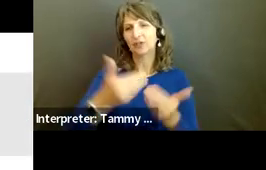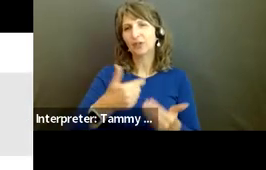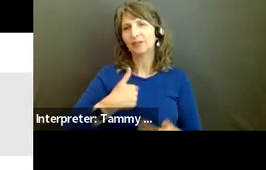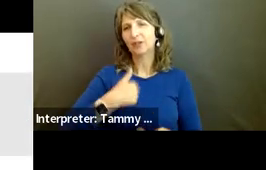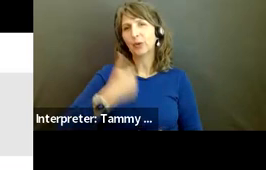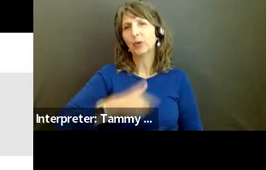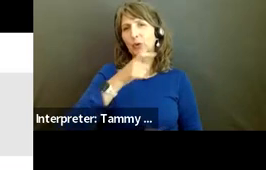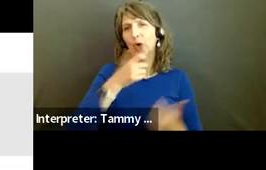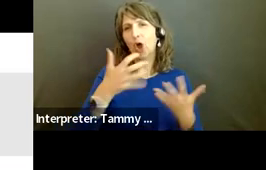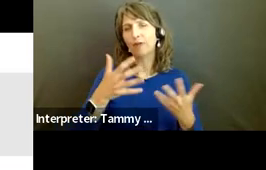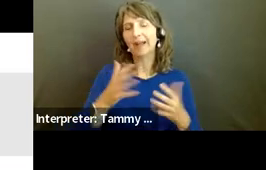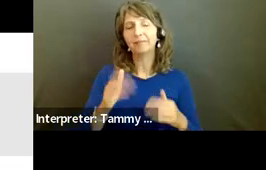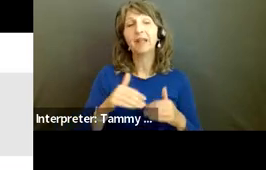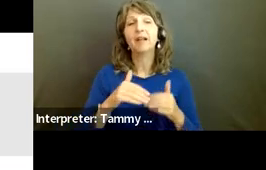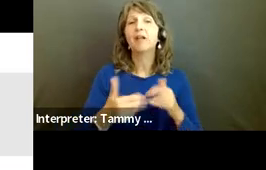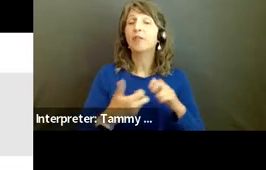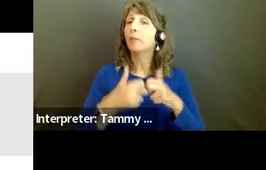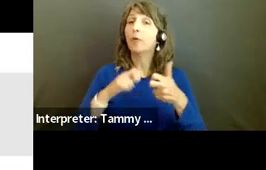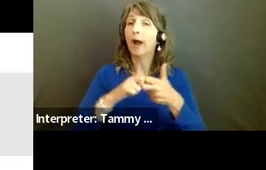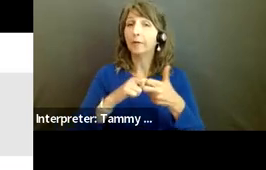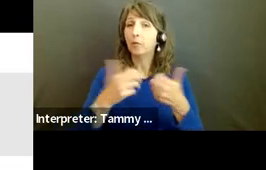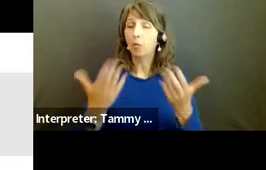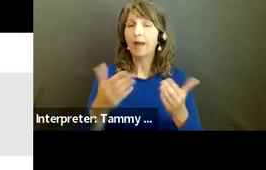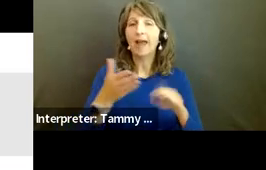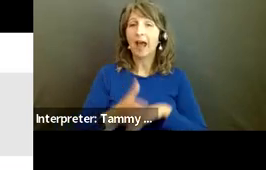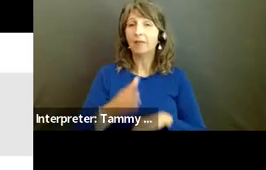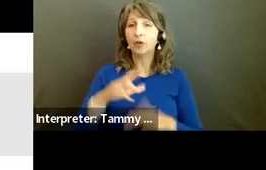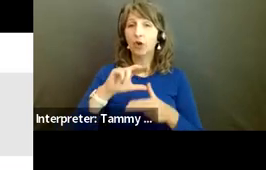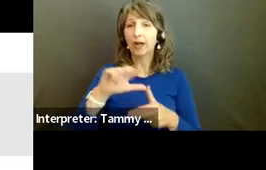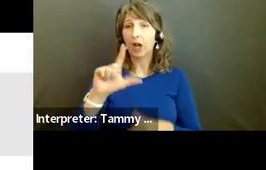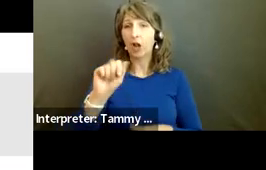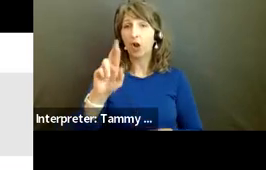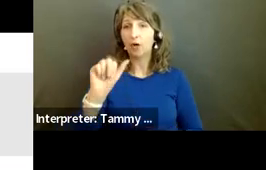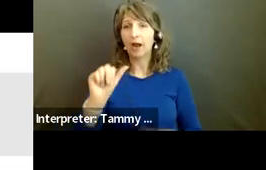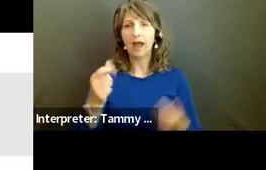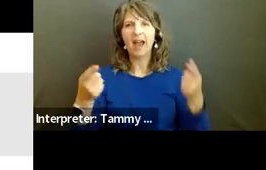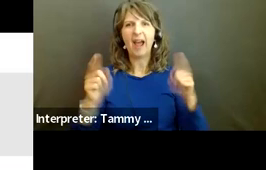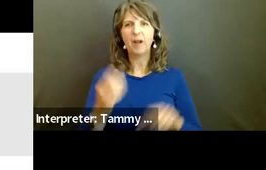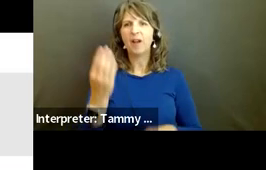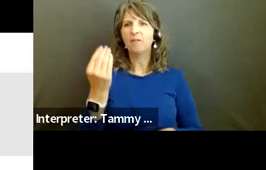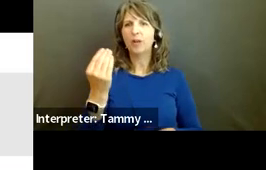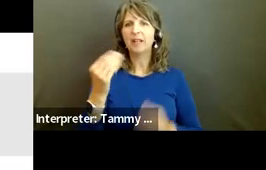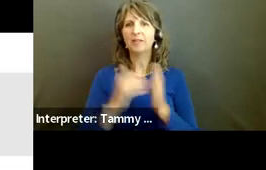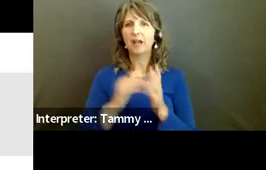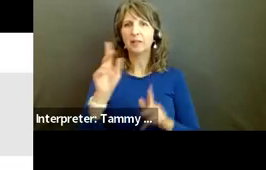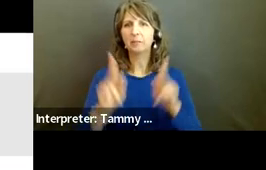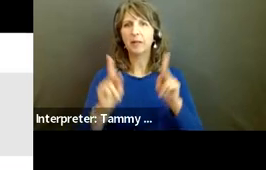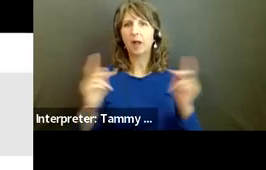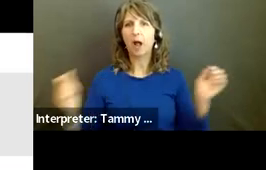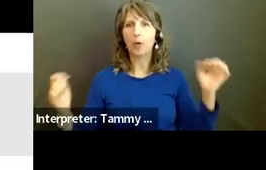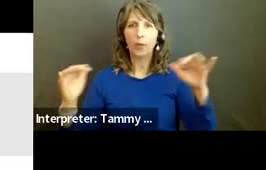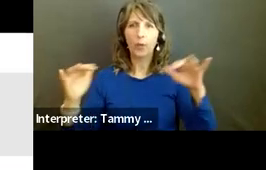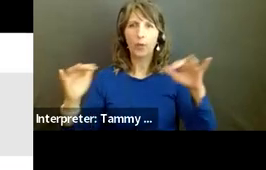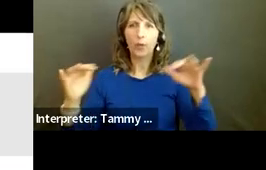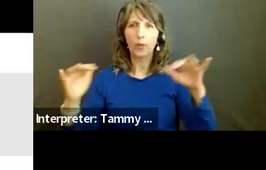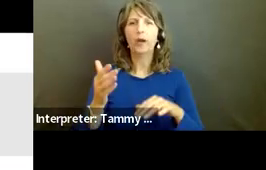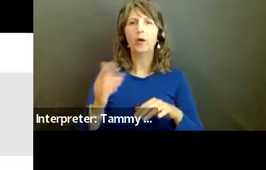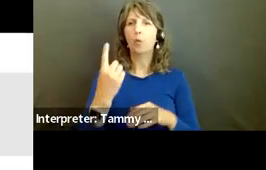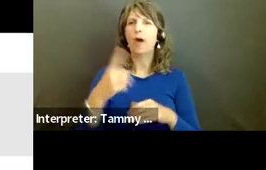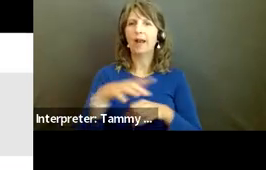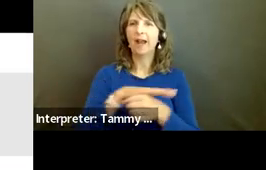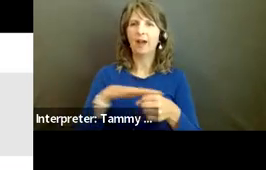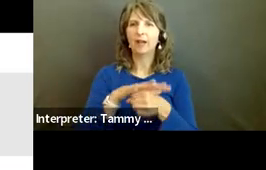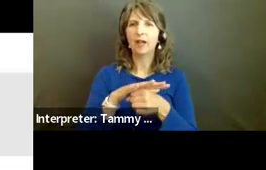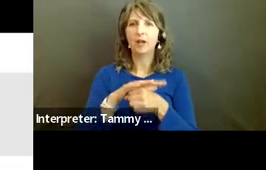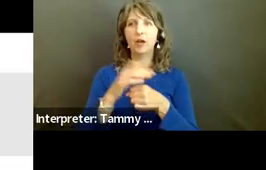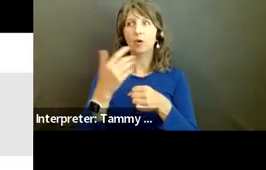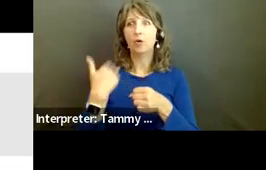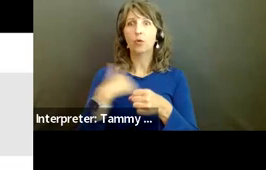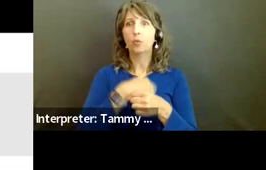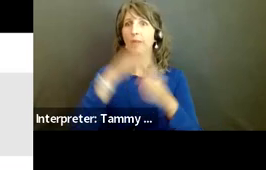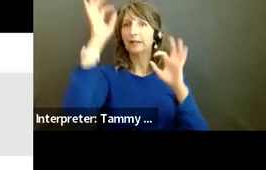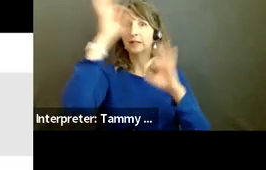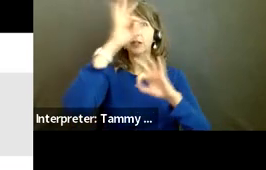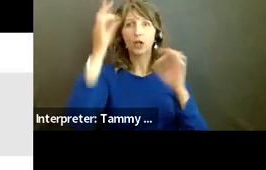So here was the problem. The problem after Hurricane Laura is that we had all of these 14,000 individuals and we didn't know what to do with them and this is in the COVID era so we're very careful about our actual human contact.